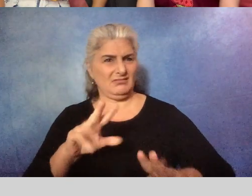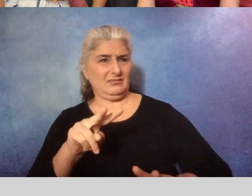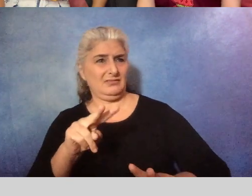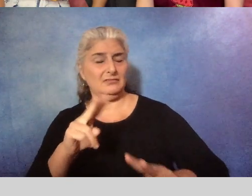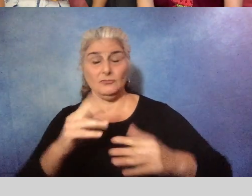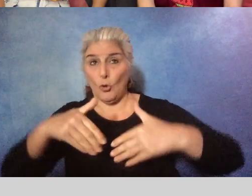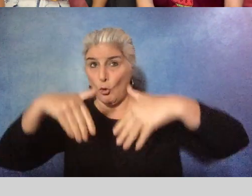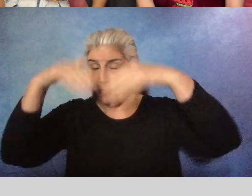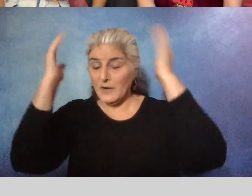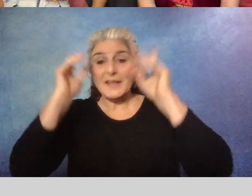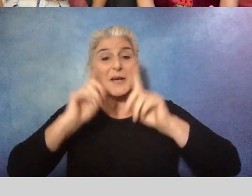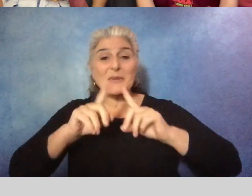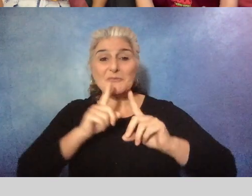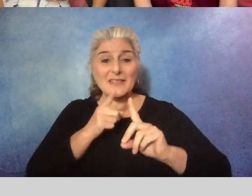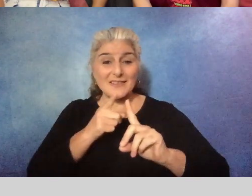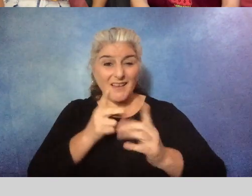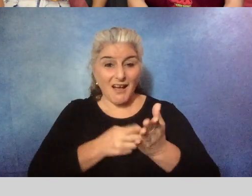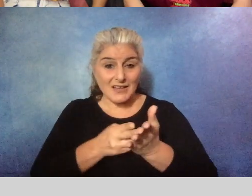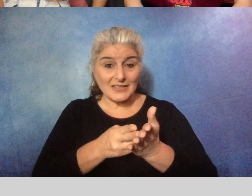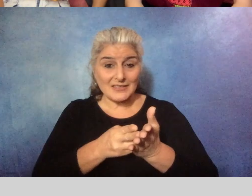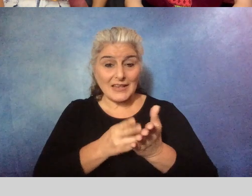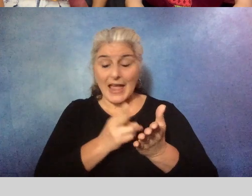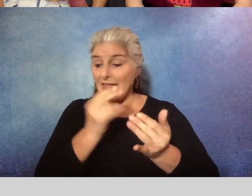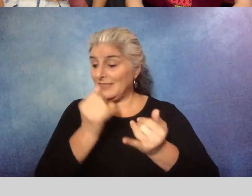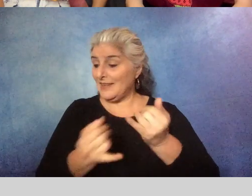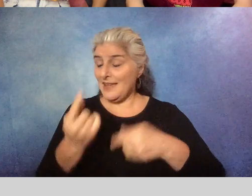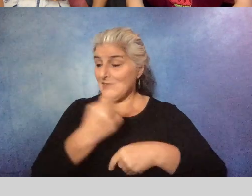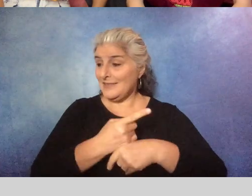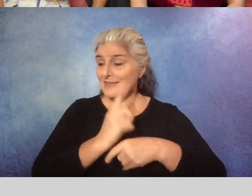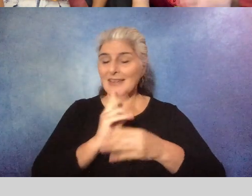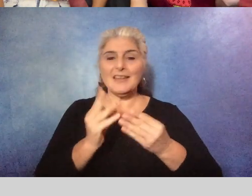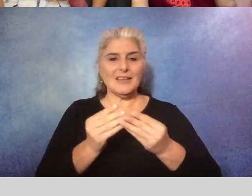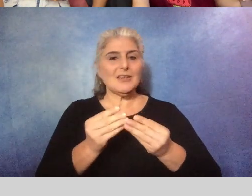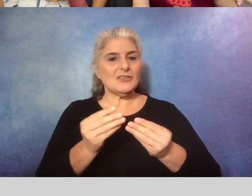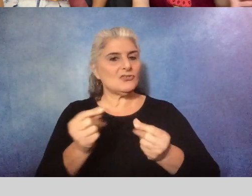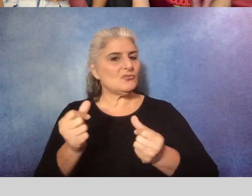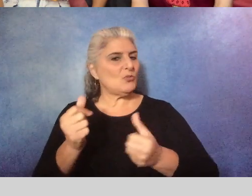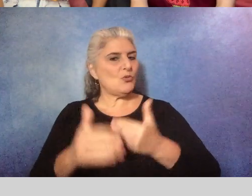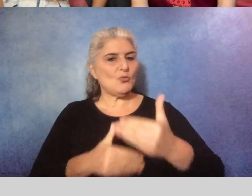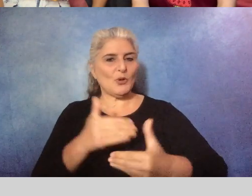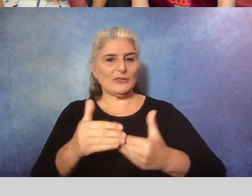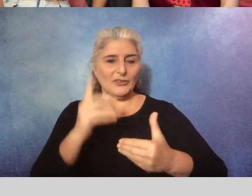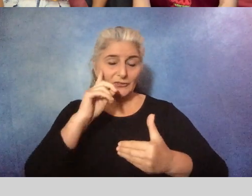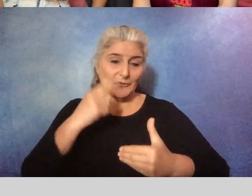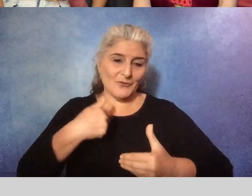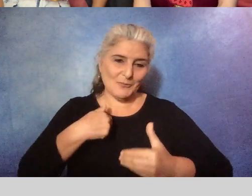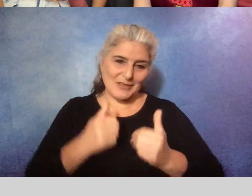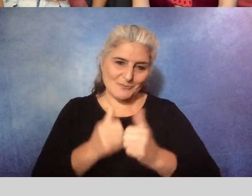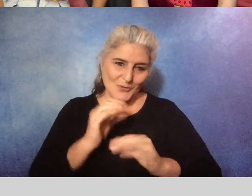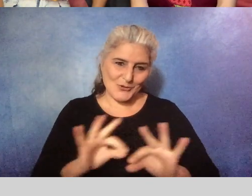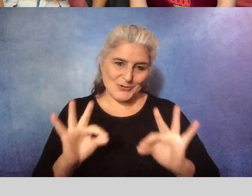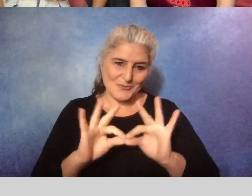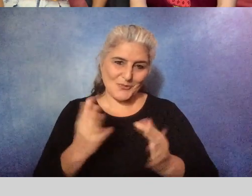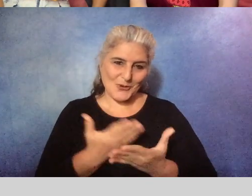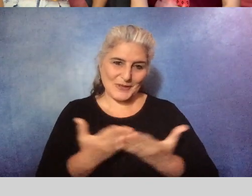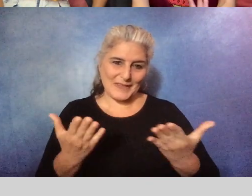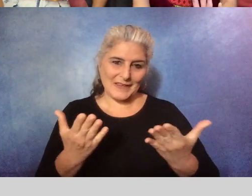but at the end, it's very smooth. And for me, that's the most important thing of all times.